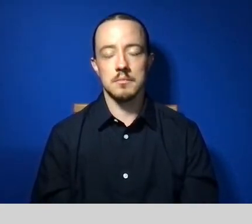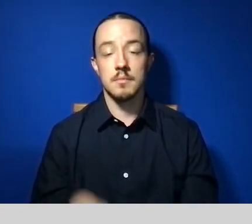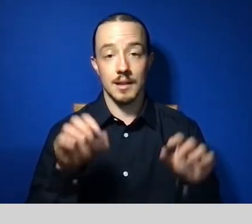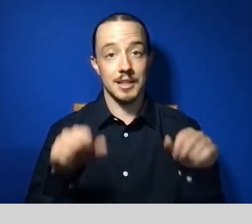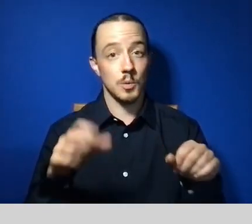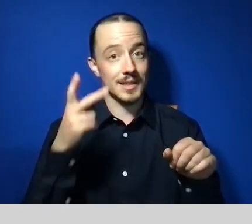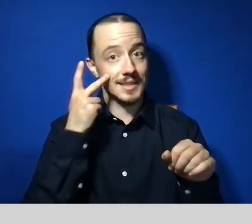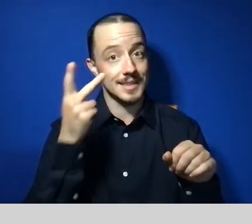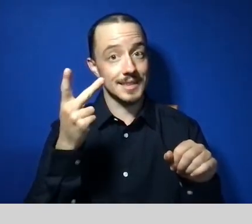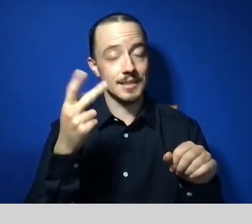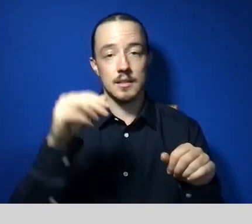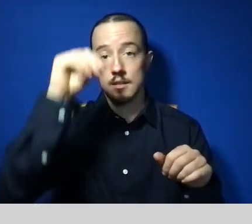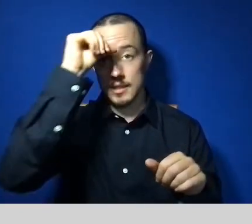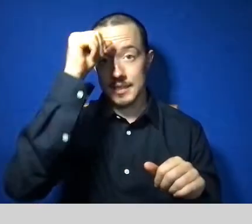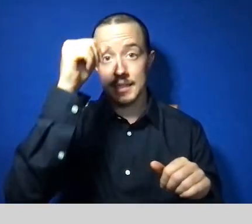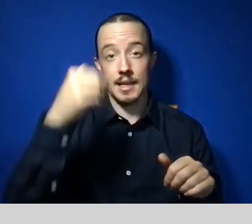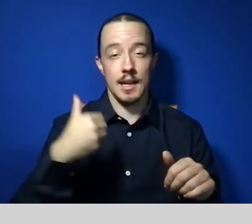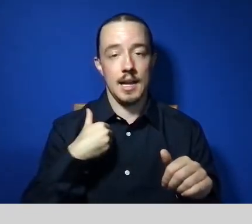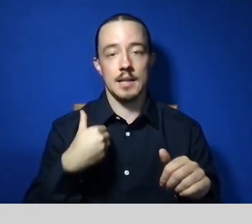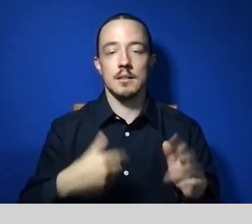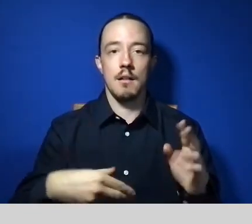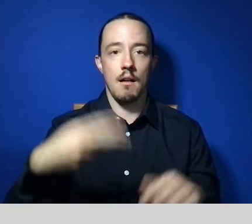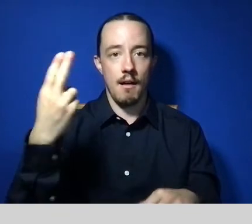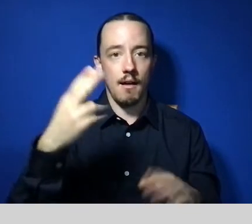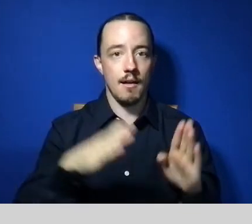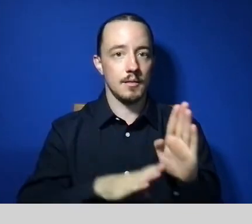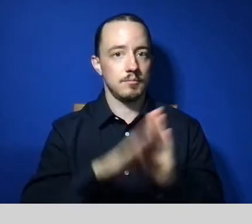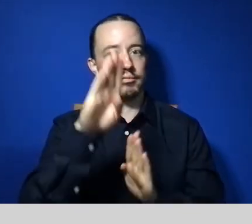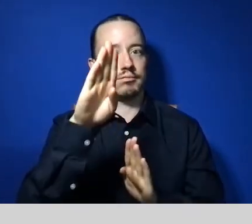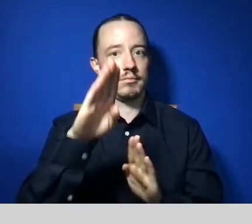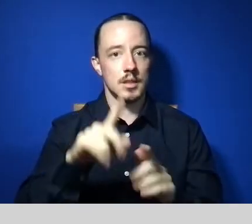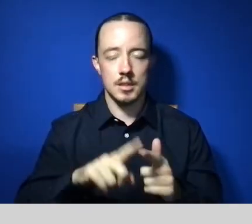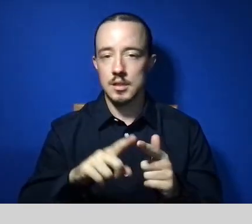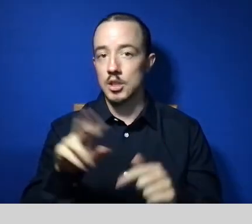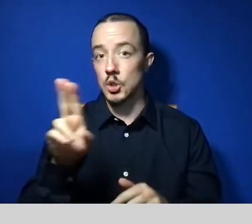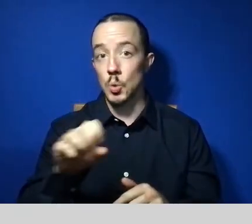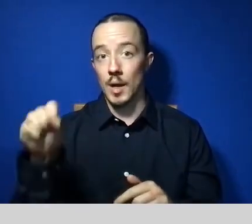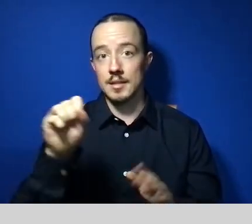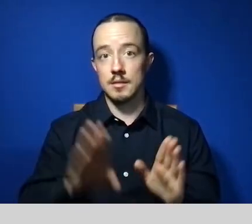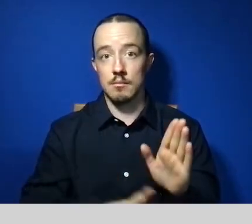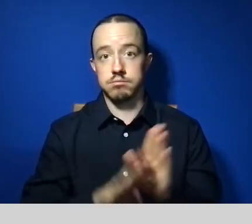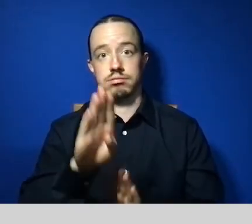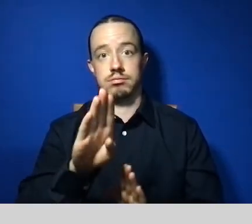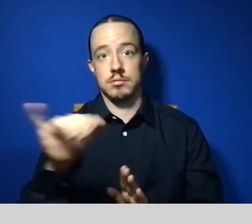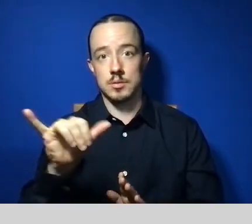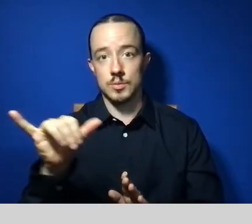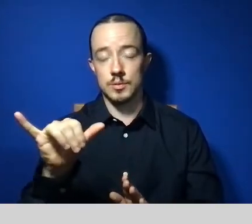and, you know, we can see that this is India had this really high peak. The US had a really high peak